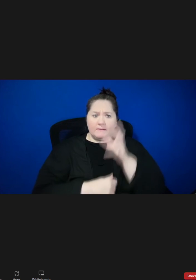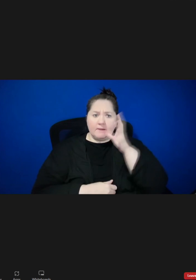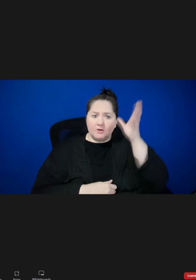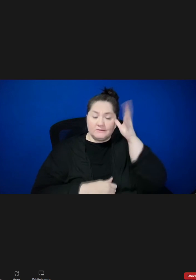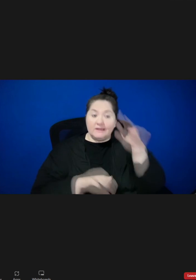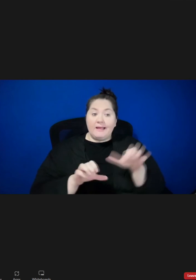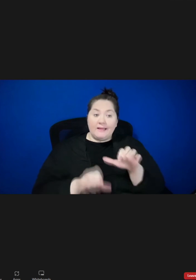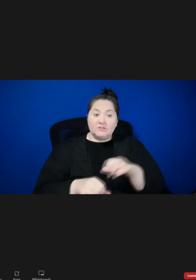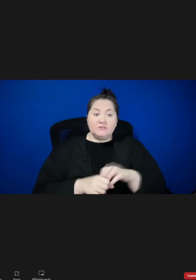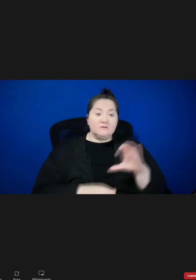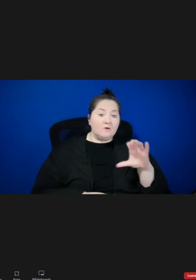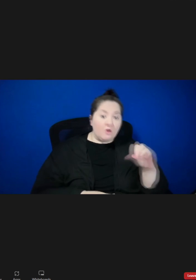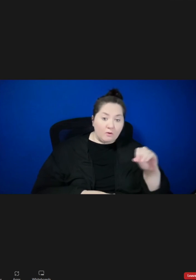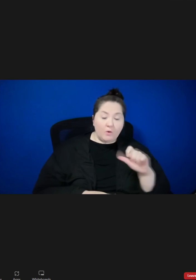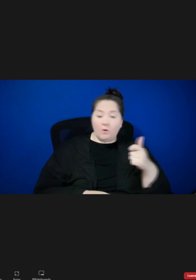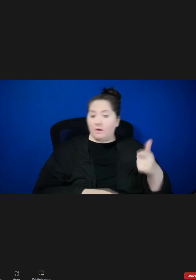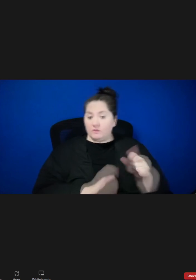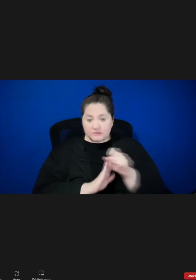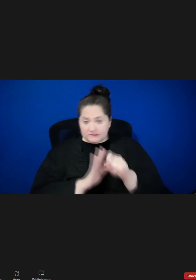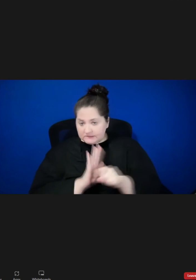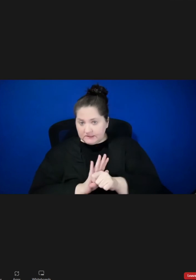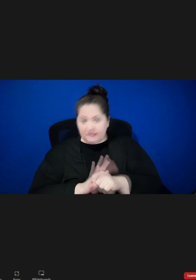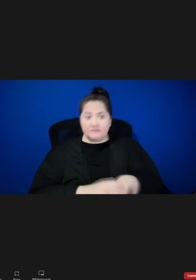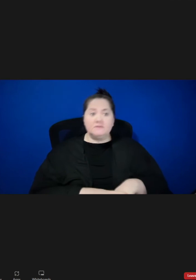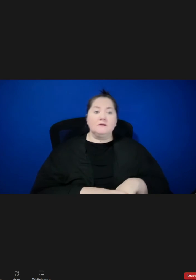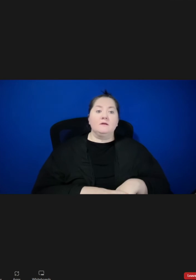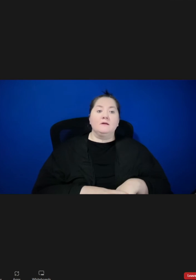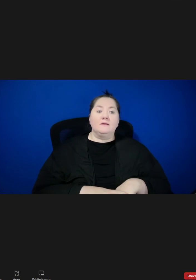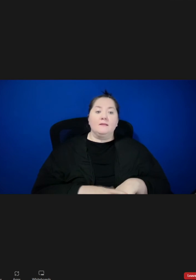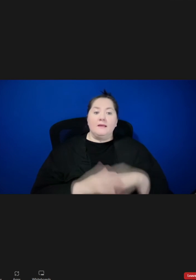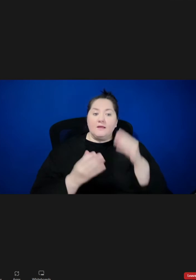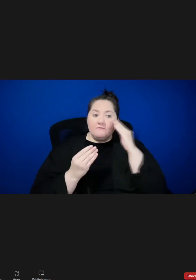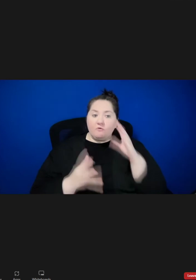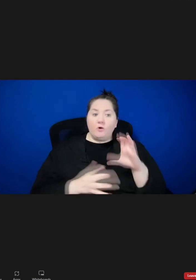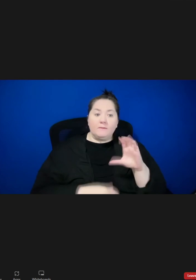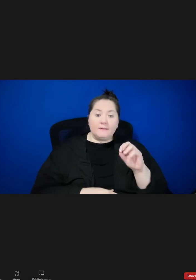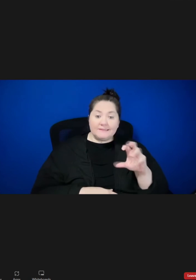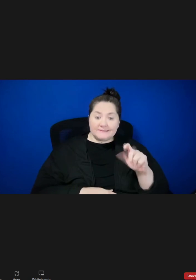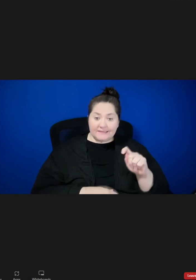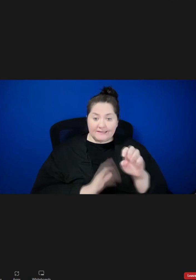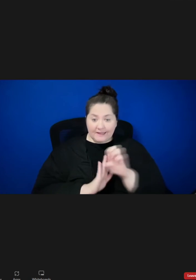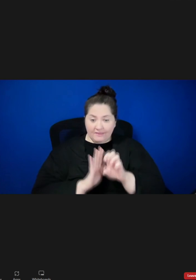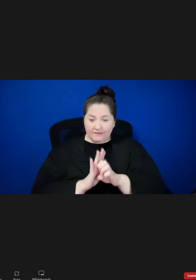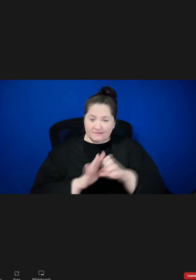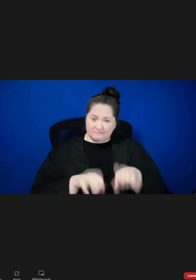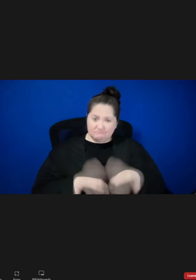any state violates the informed consent ethic, which is guided not only by research guidelines